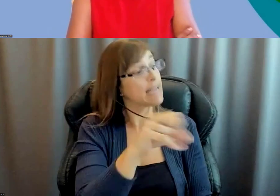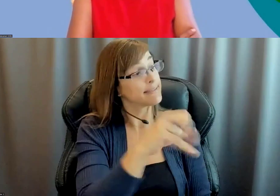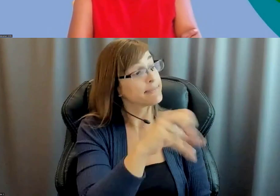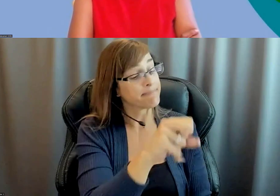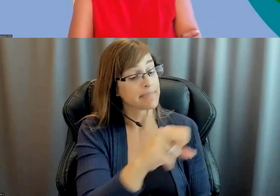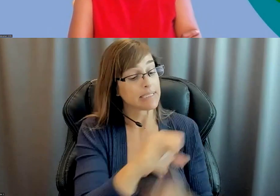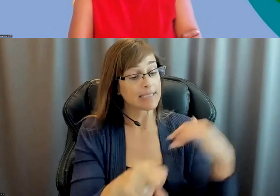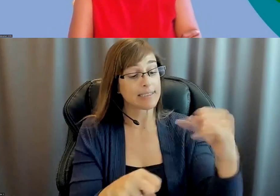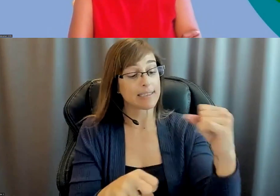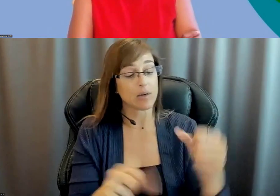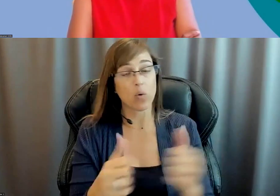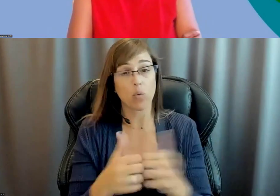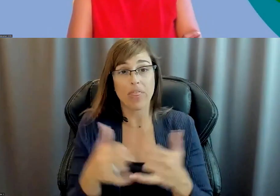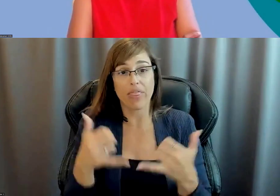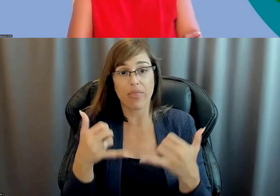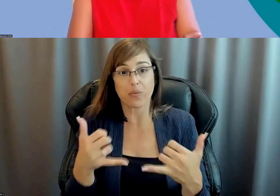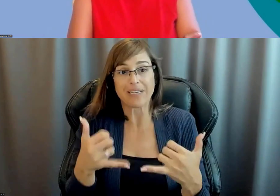Dr. Ranjini Ambalavanar: With the recent RFI and, yes.